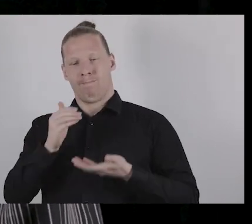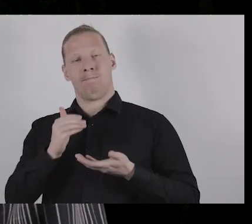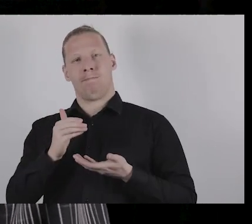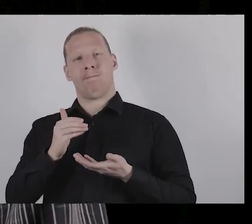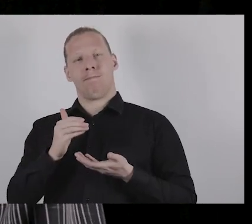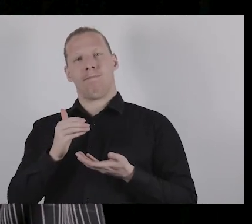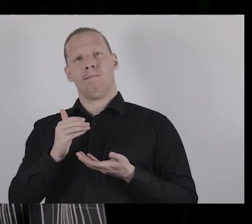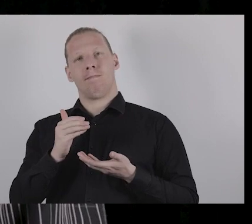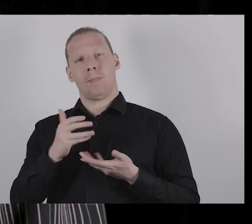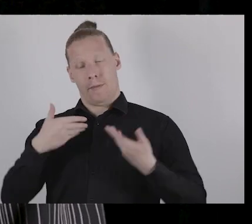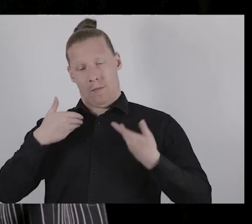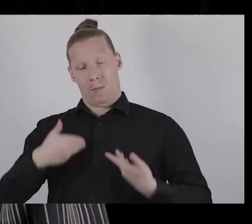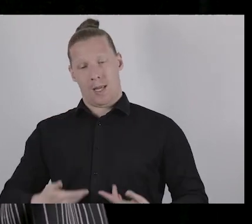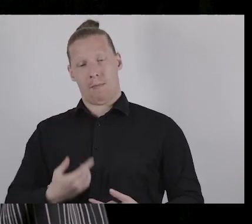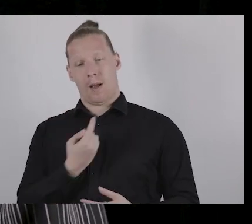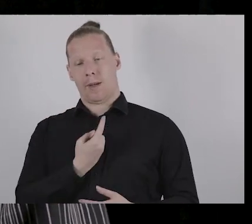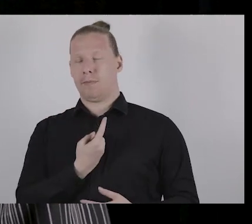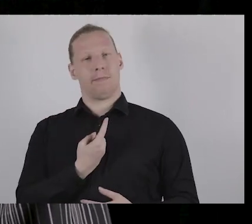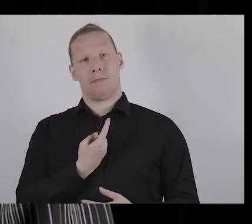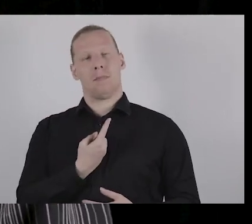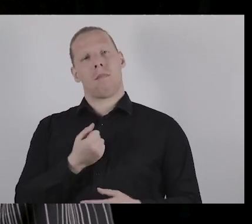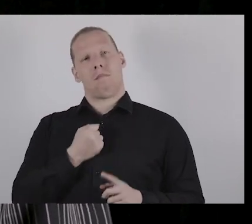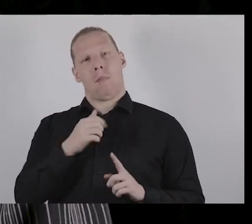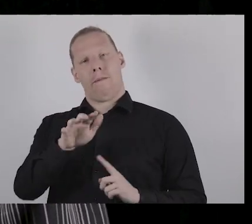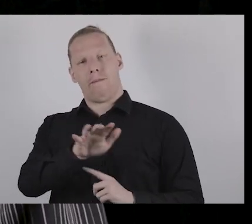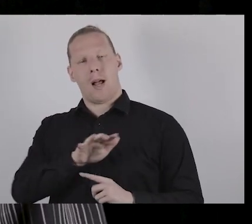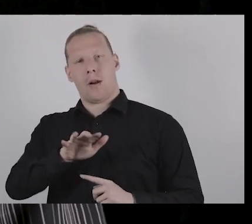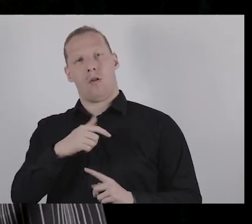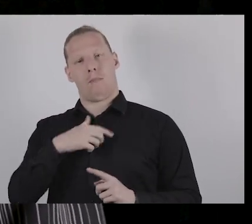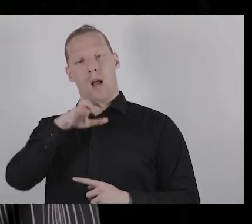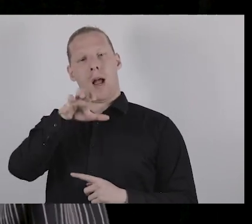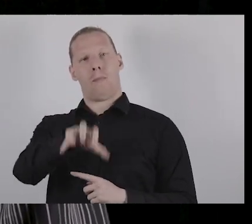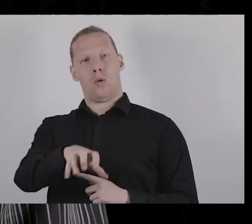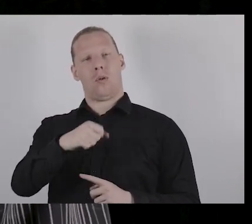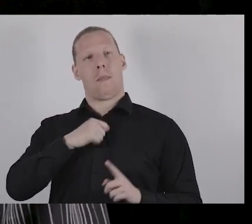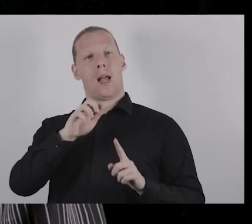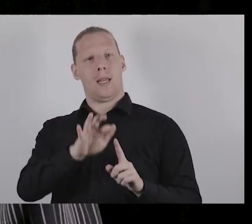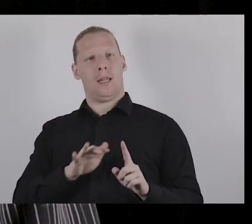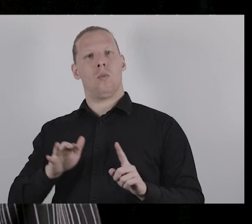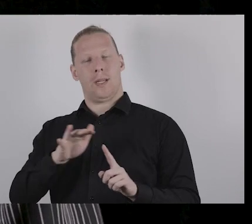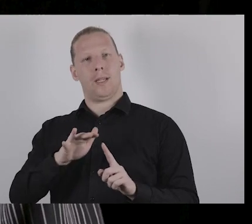And I receive it on behalf of my whānau and my hapū and my iwi.